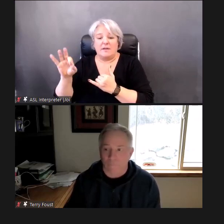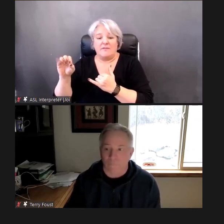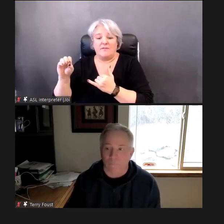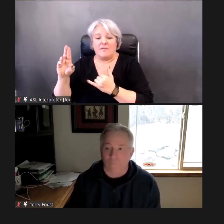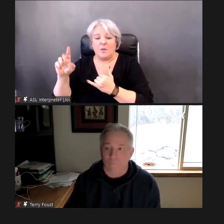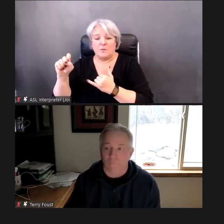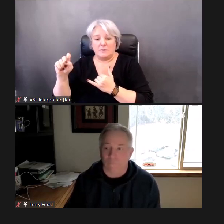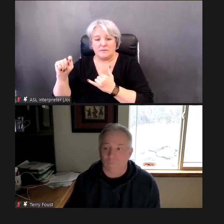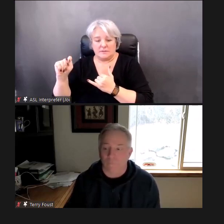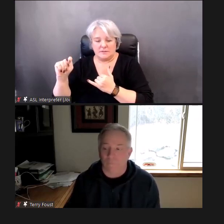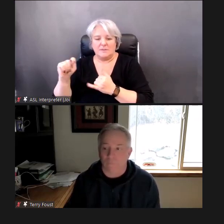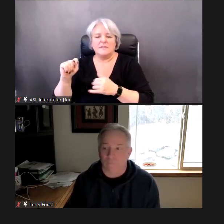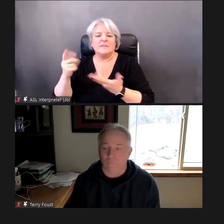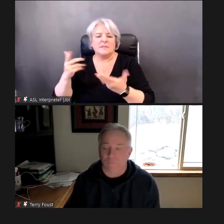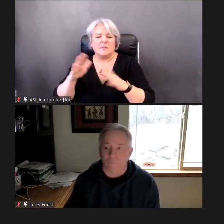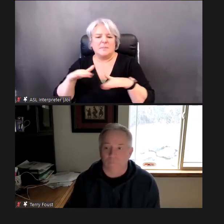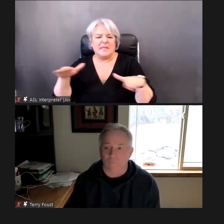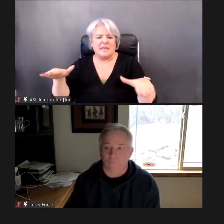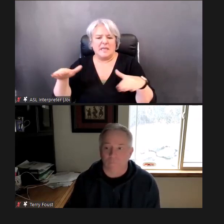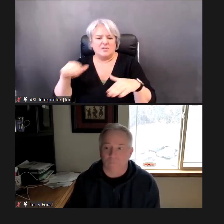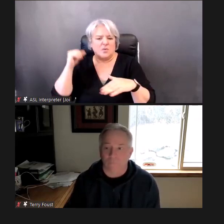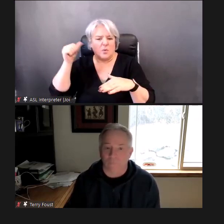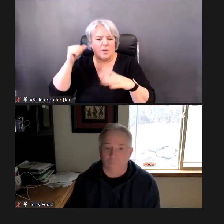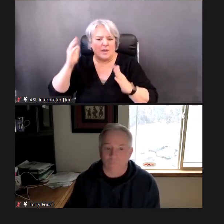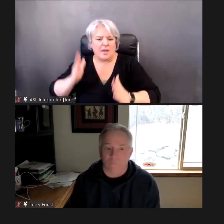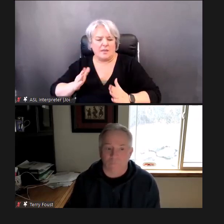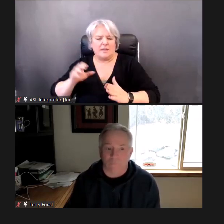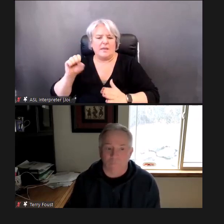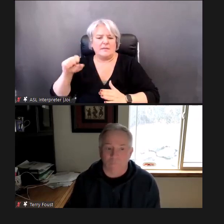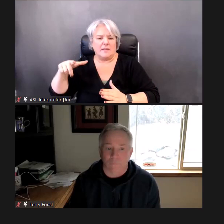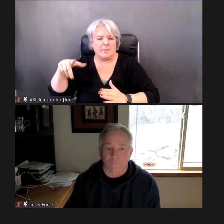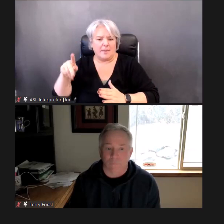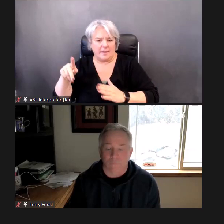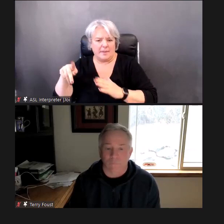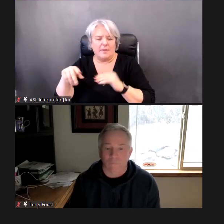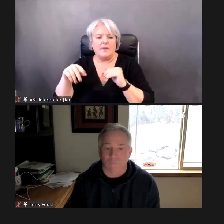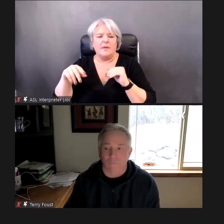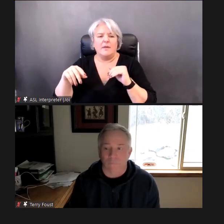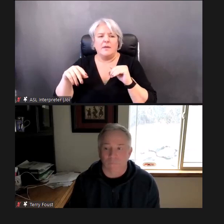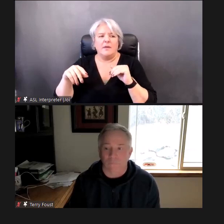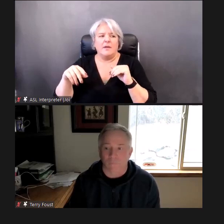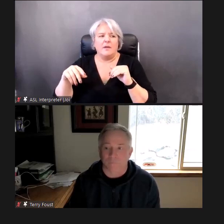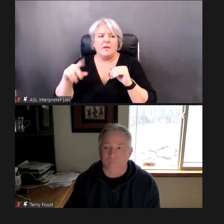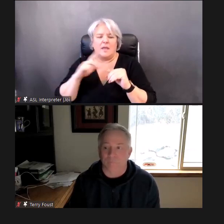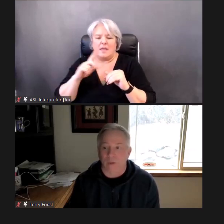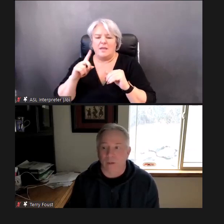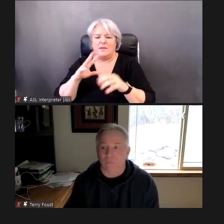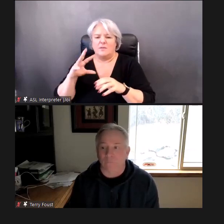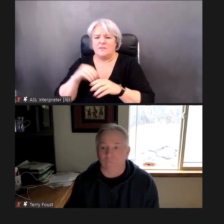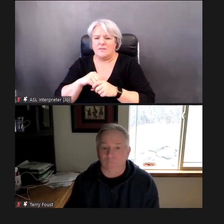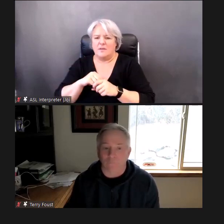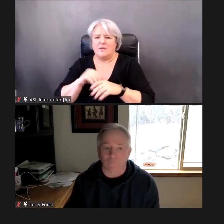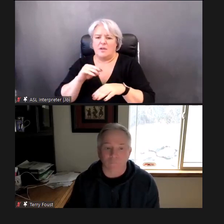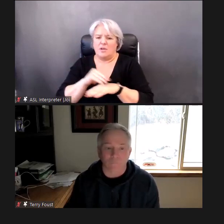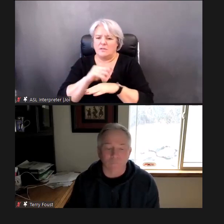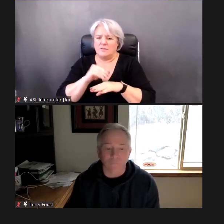pediatric audiologist and a speech language pathologist who has served as a